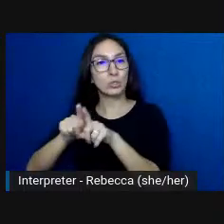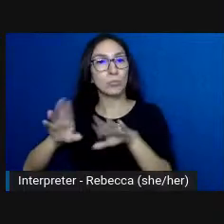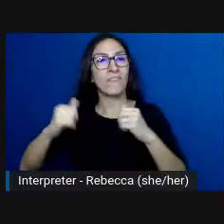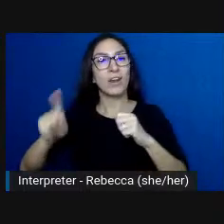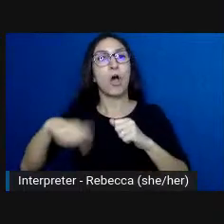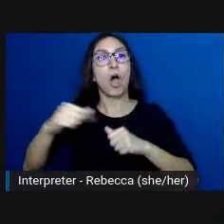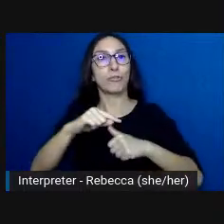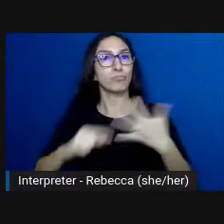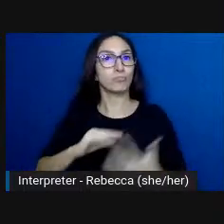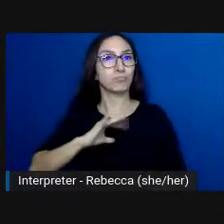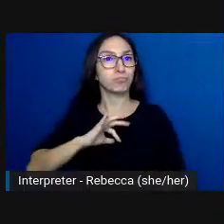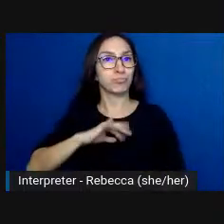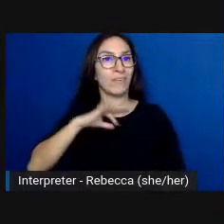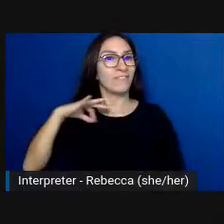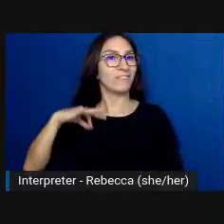talk, ALT TEXT also describes additional